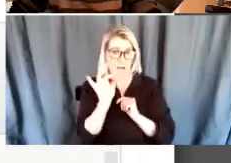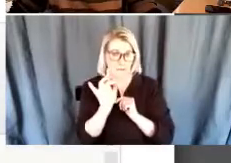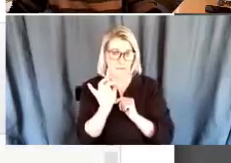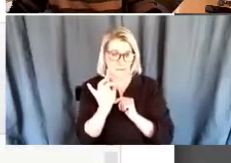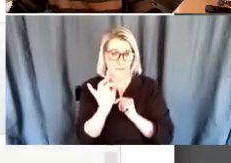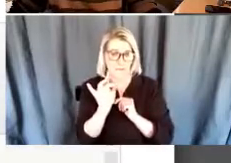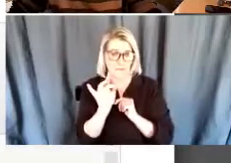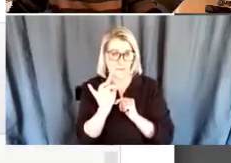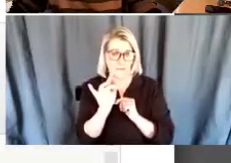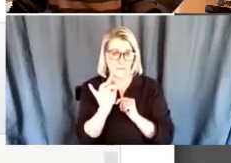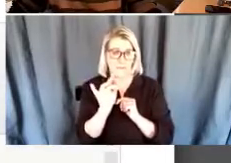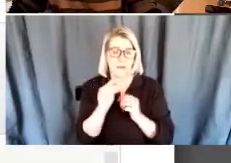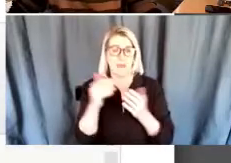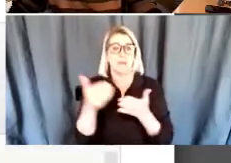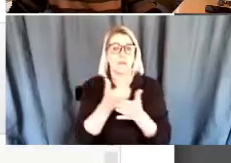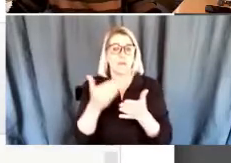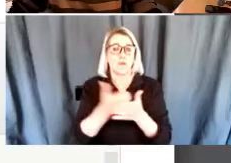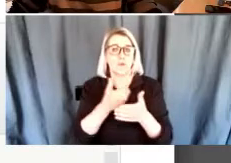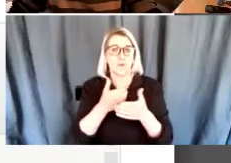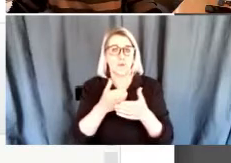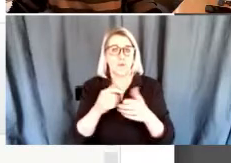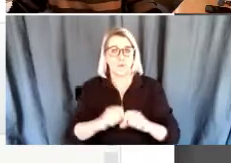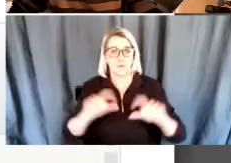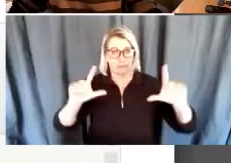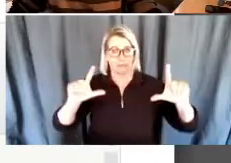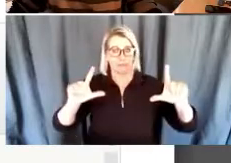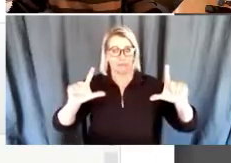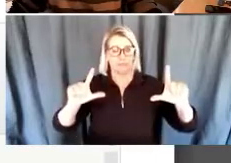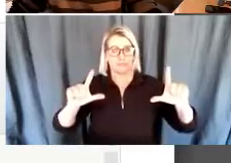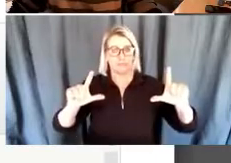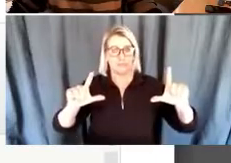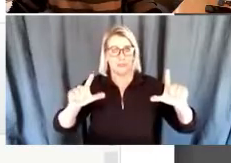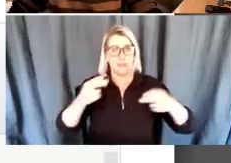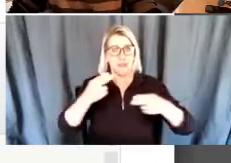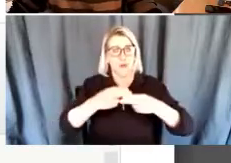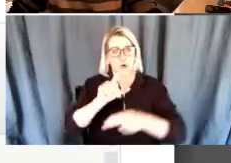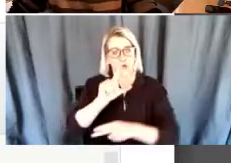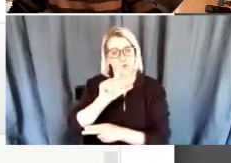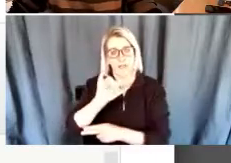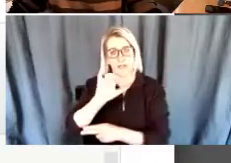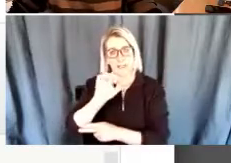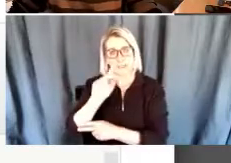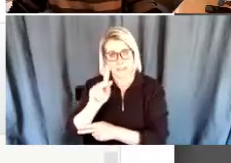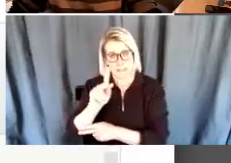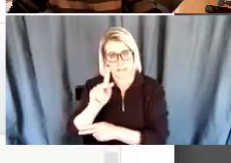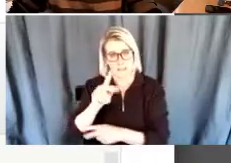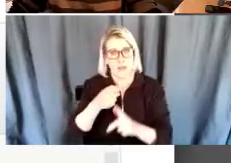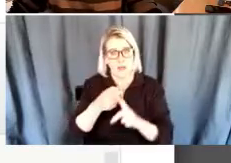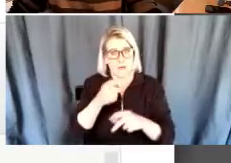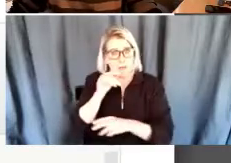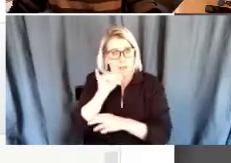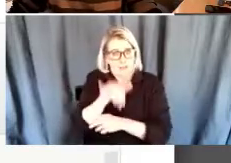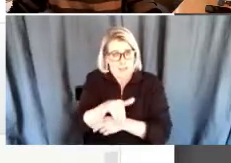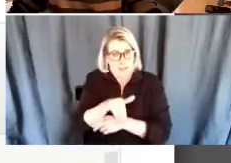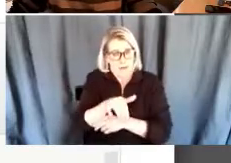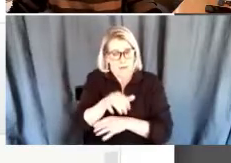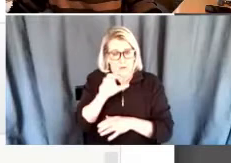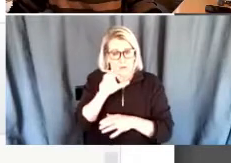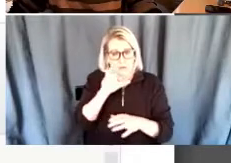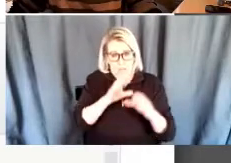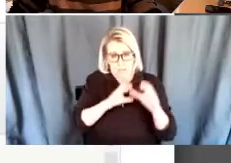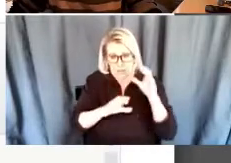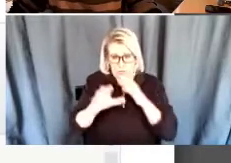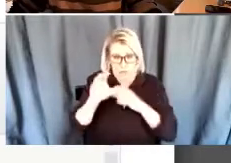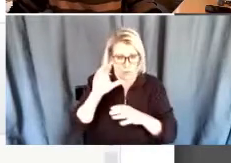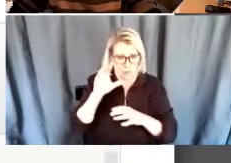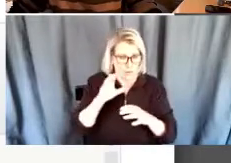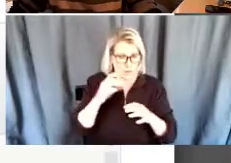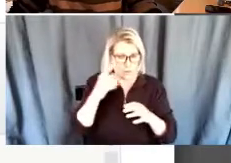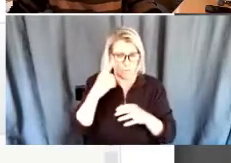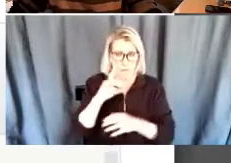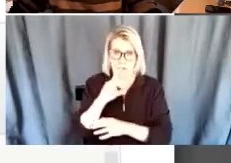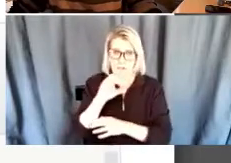a new window pops up, called LINK. From there you browse your document to upload to the